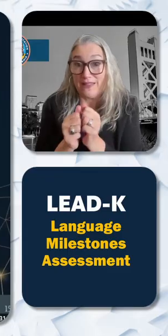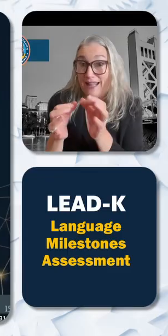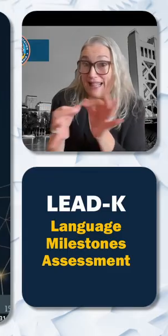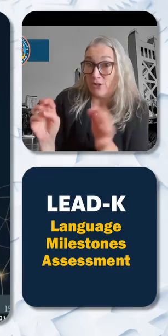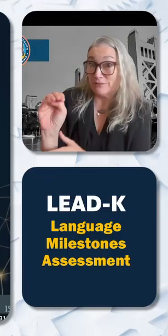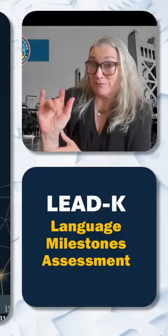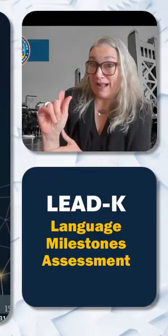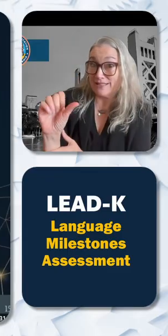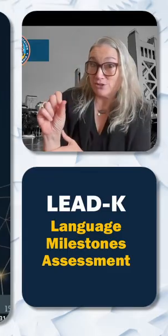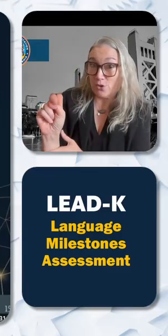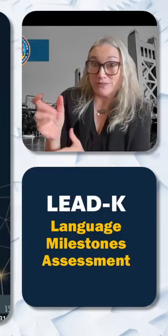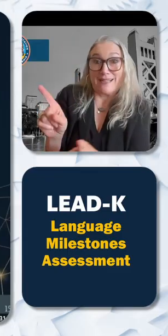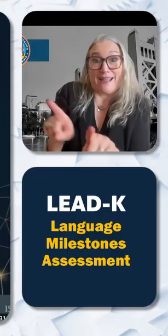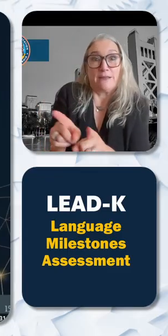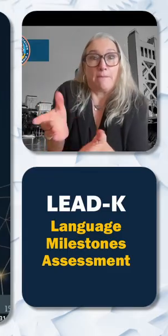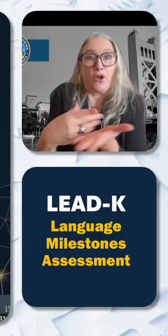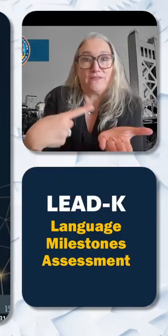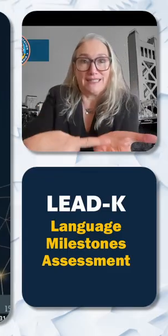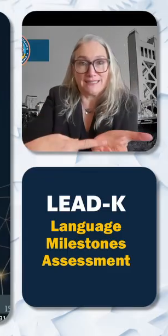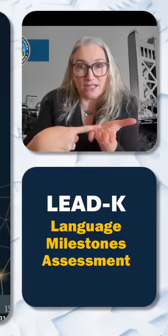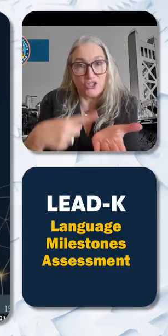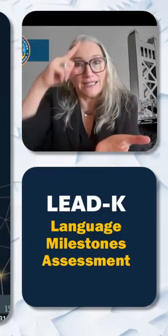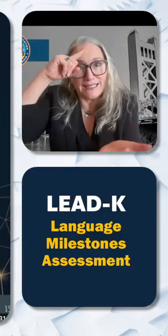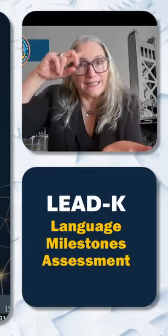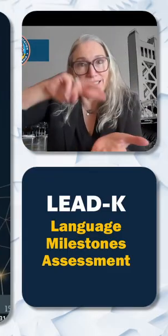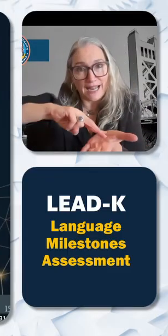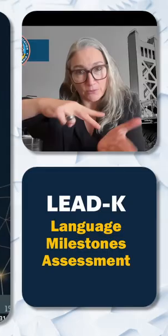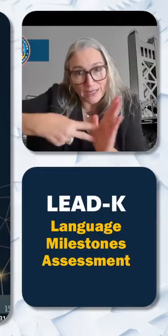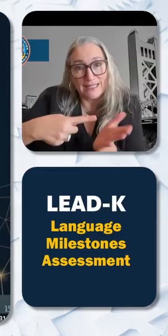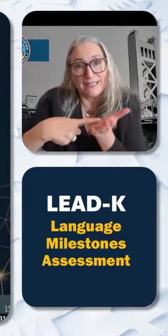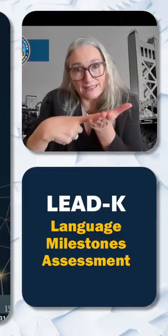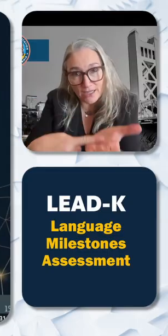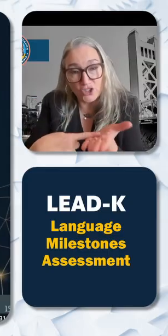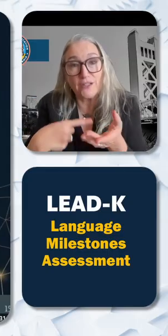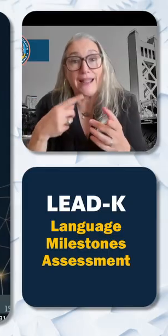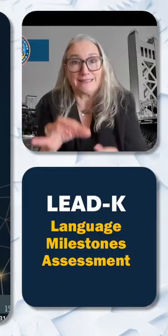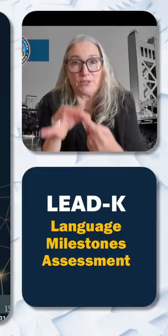With SB 210 passing, it's changed the dialogue. Language milestones have